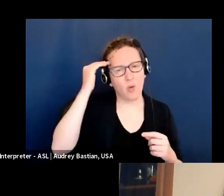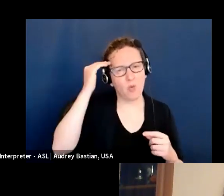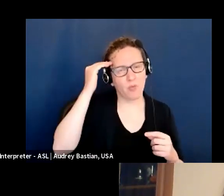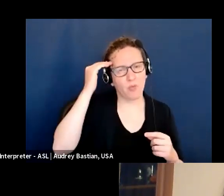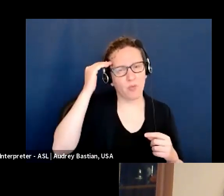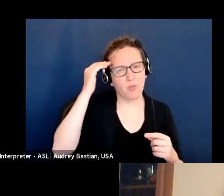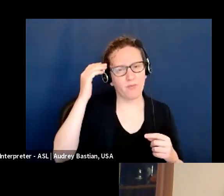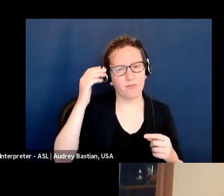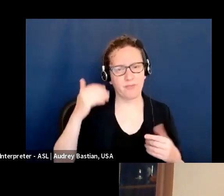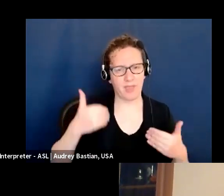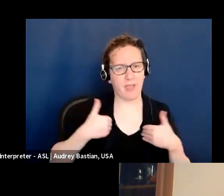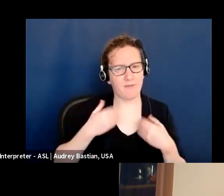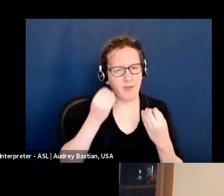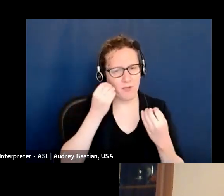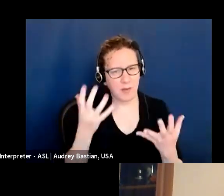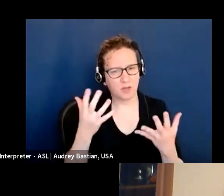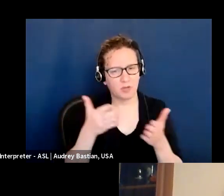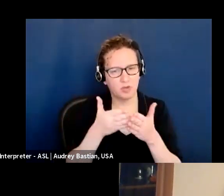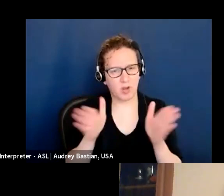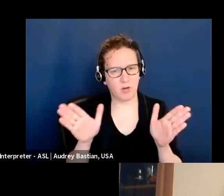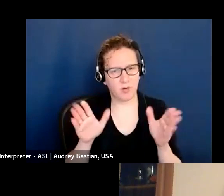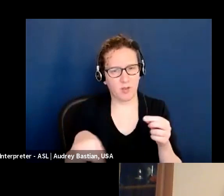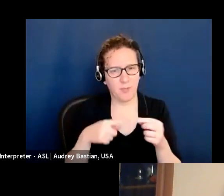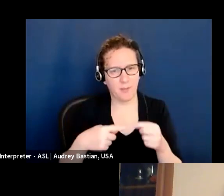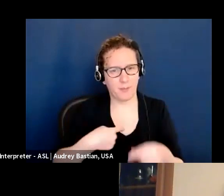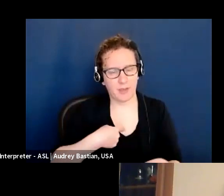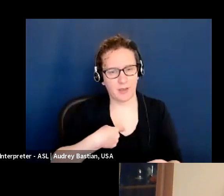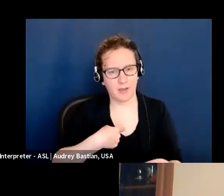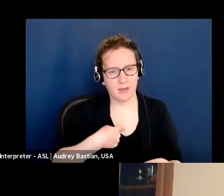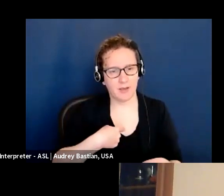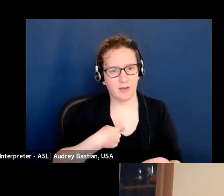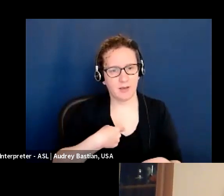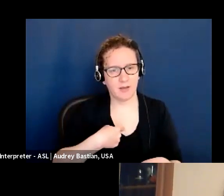they have information in general about me. Like that you have, you know, I have some